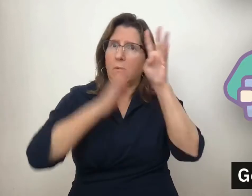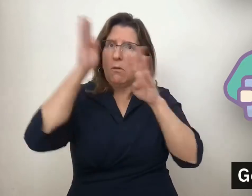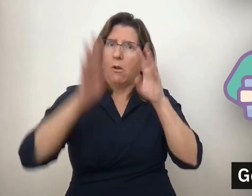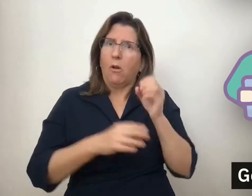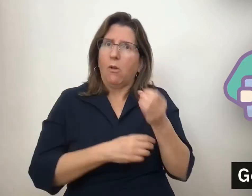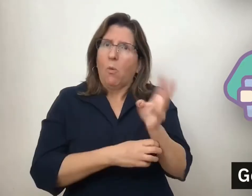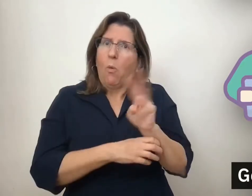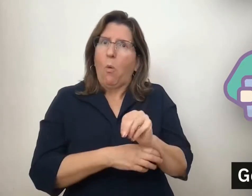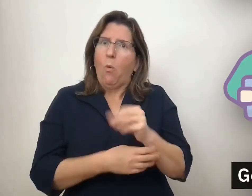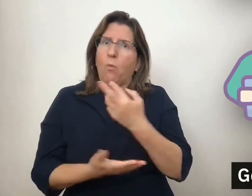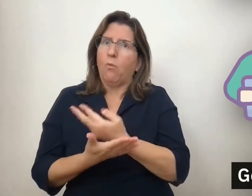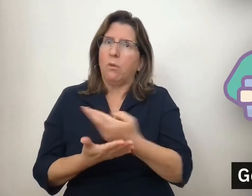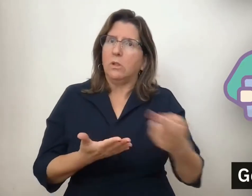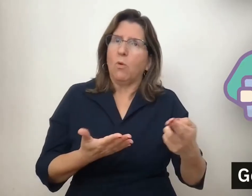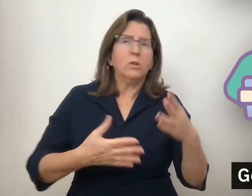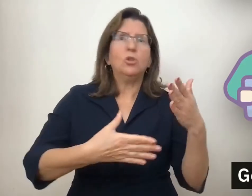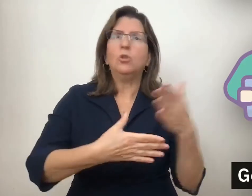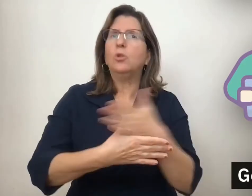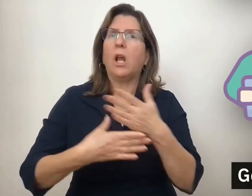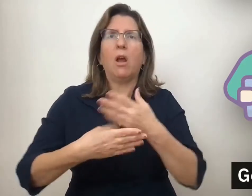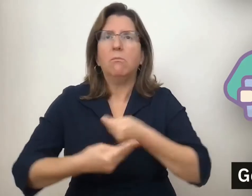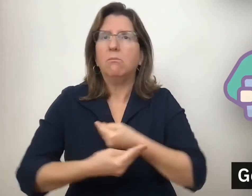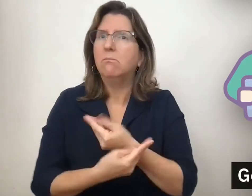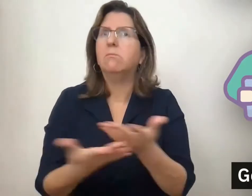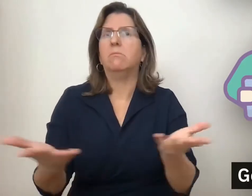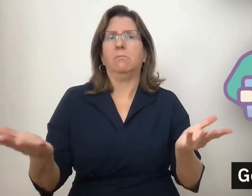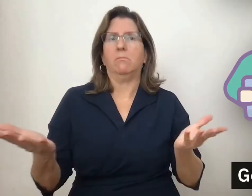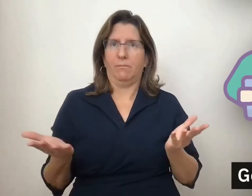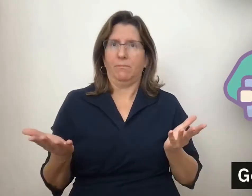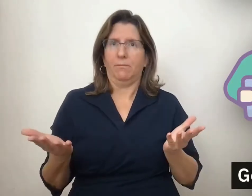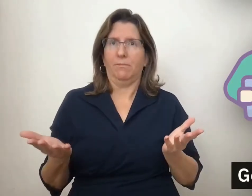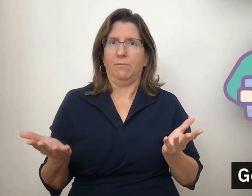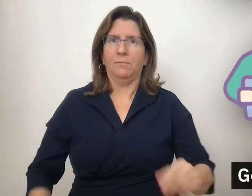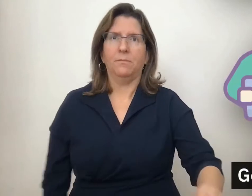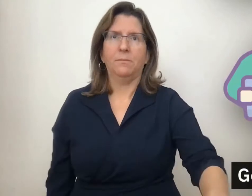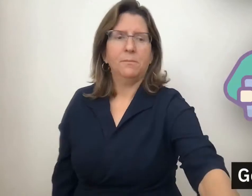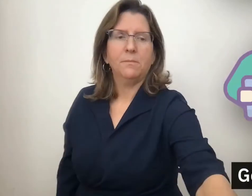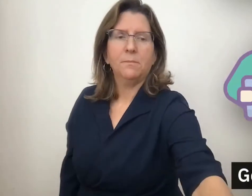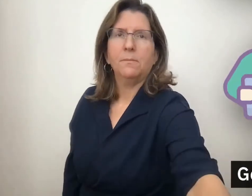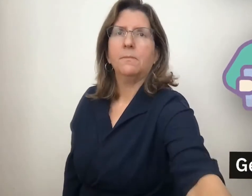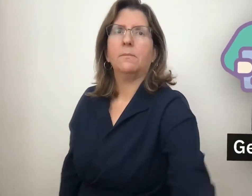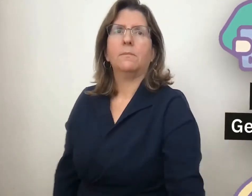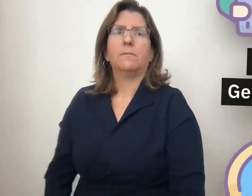to create their own products to share with others.